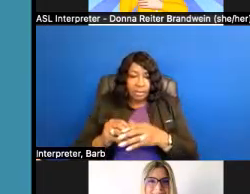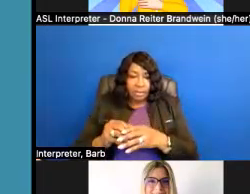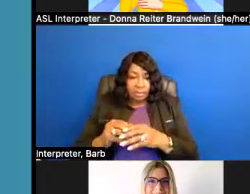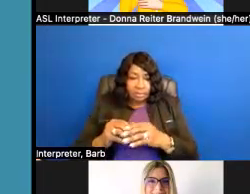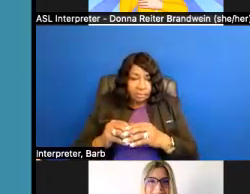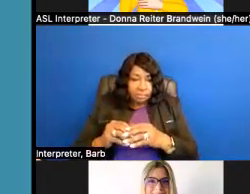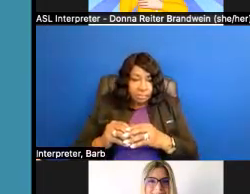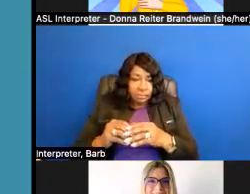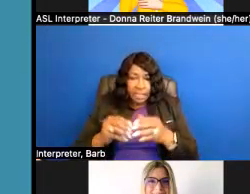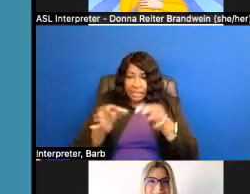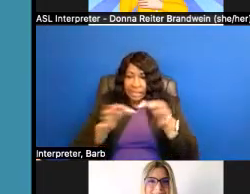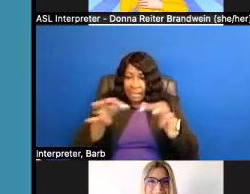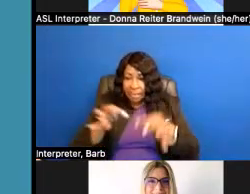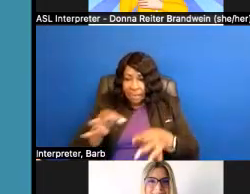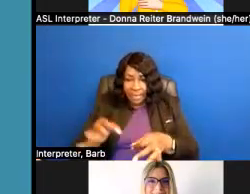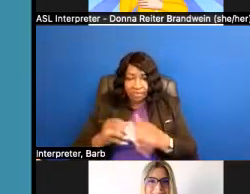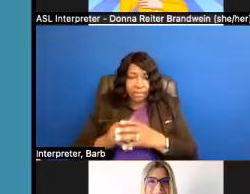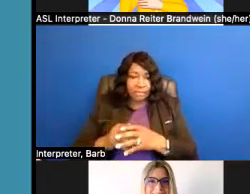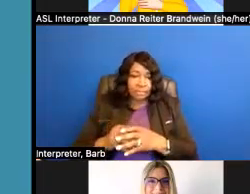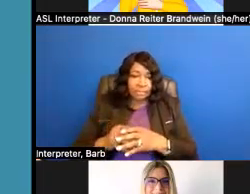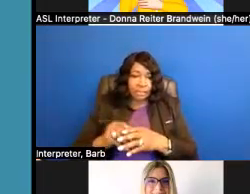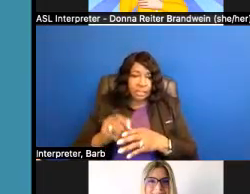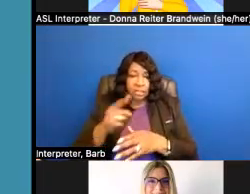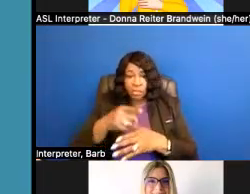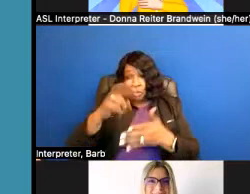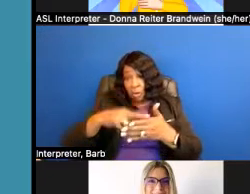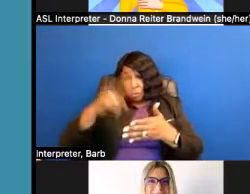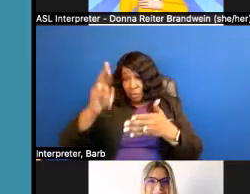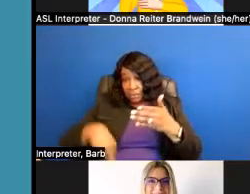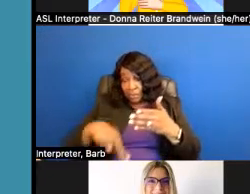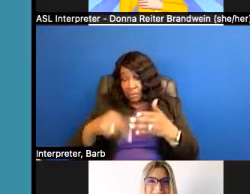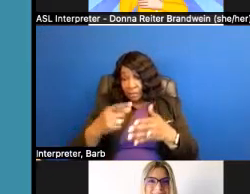So the meat of stuff. Slide 13, results.